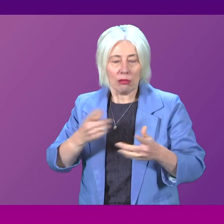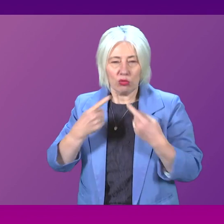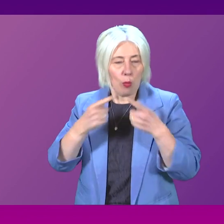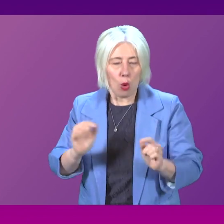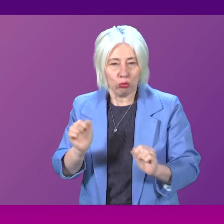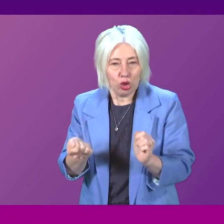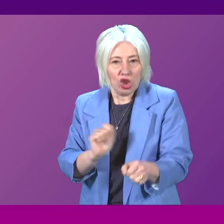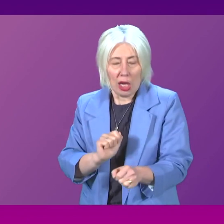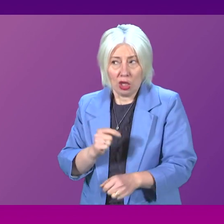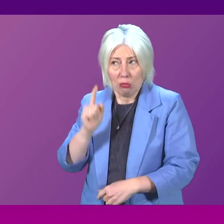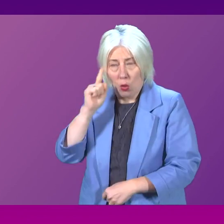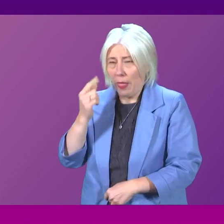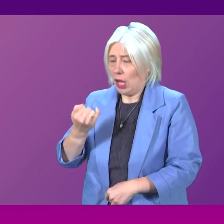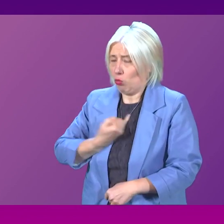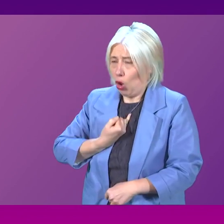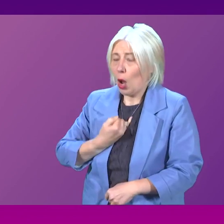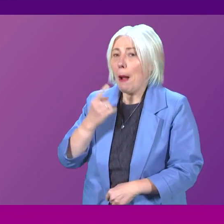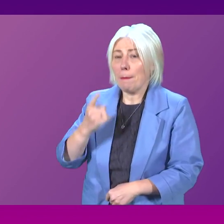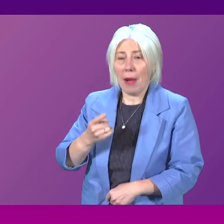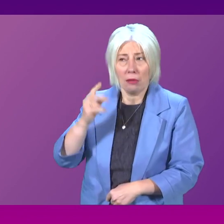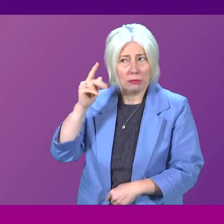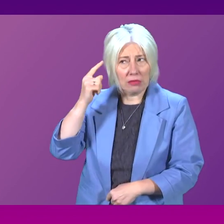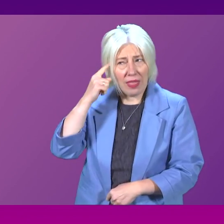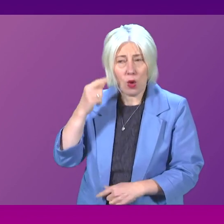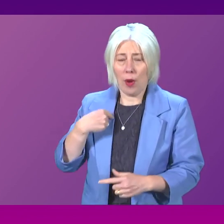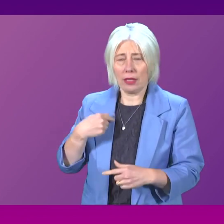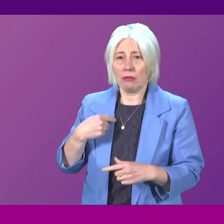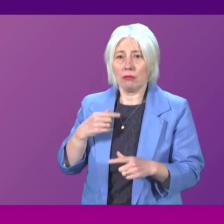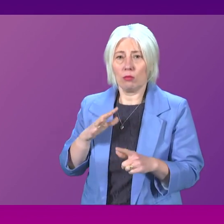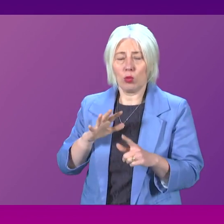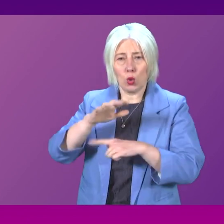I will be corrected if I am wrong on this but, from memory, I do not think that they have changed since we took office.